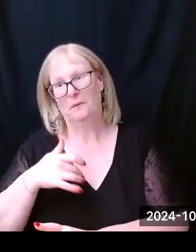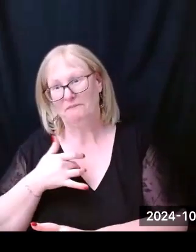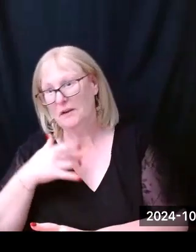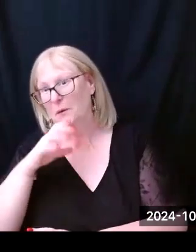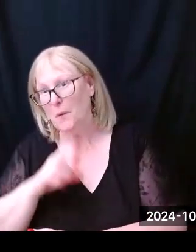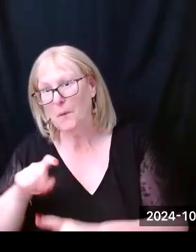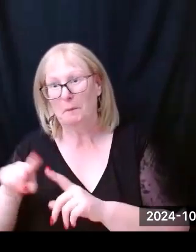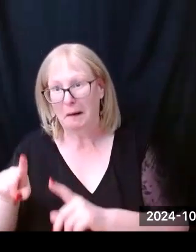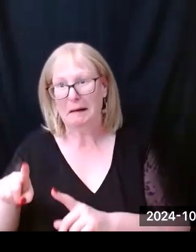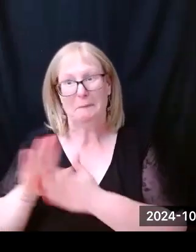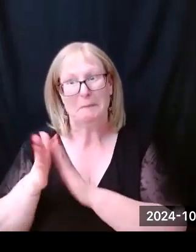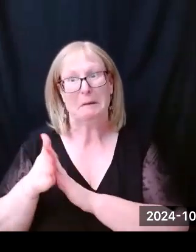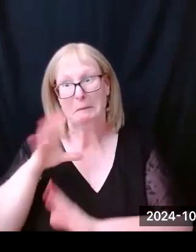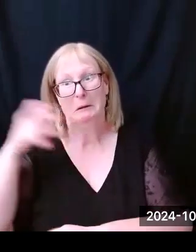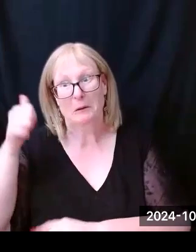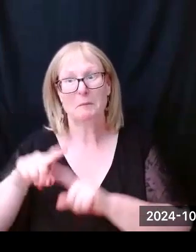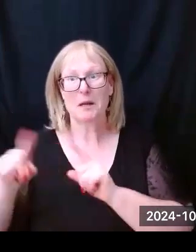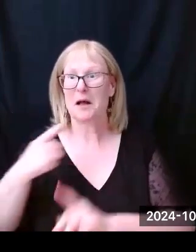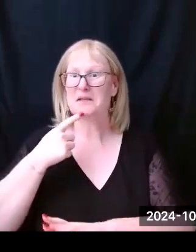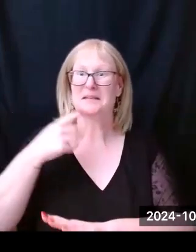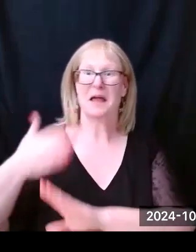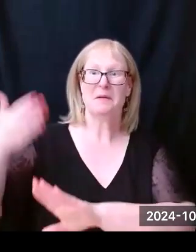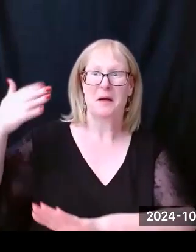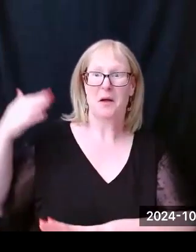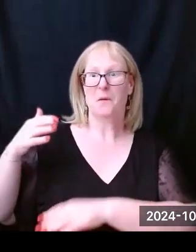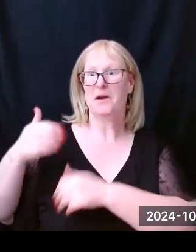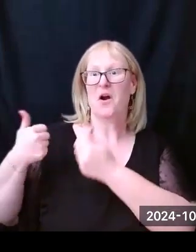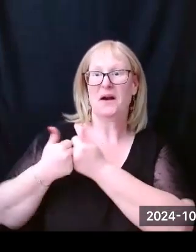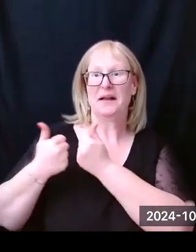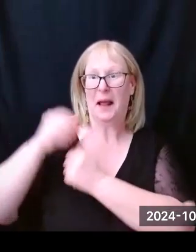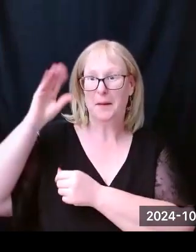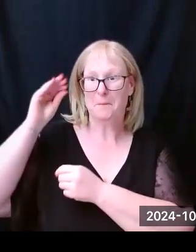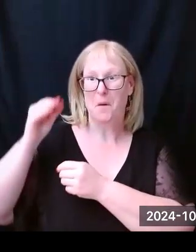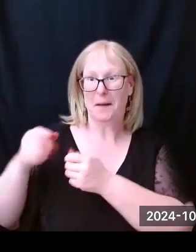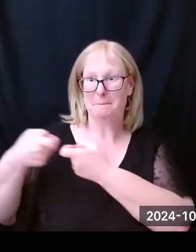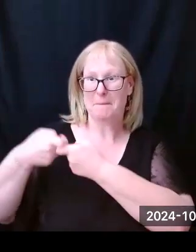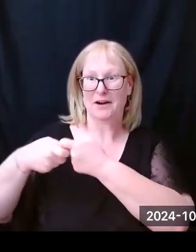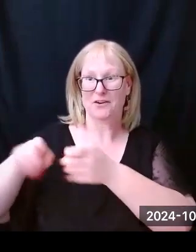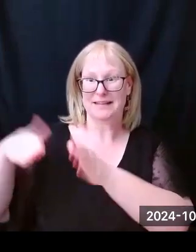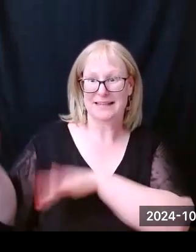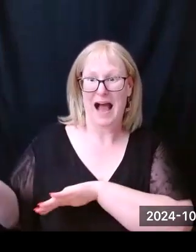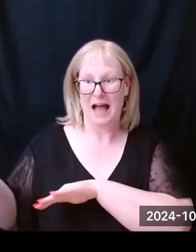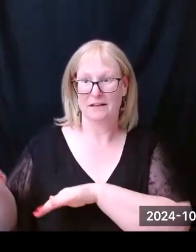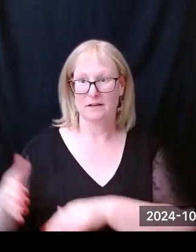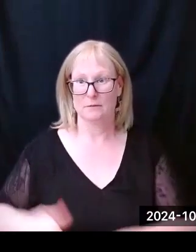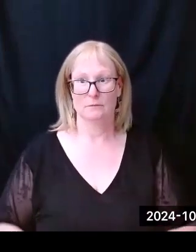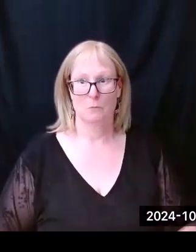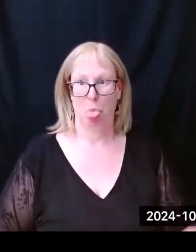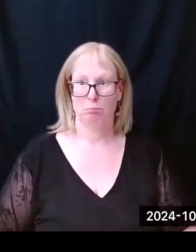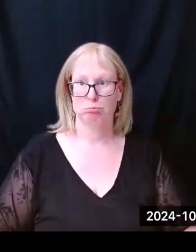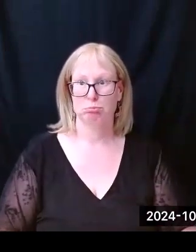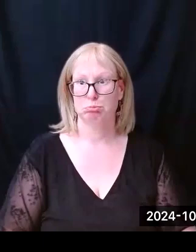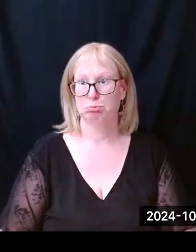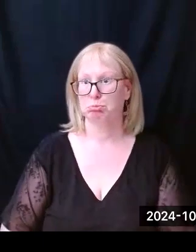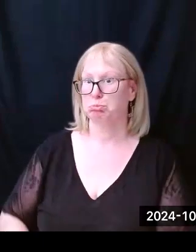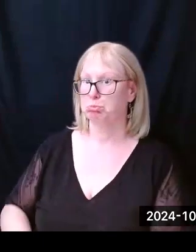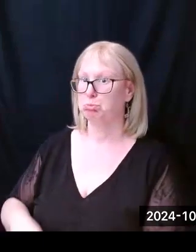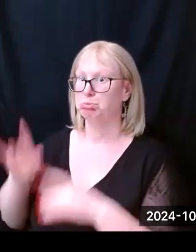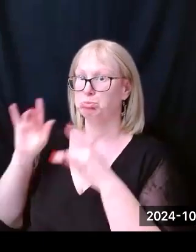You know, back in my day when our Game Boy ran out of batteries, that was it. Like you had to wait for a whole week until mom or dad went back to the store and